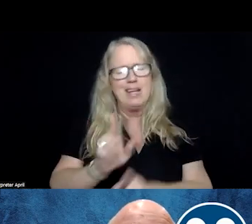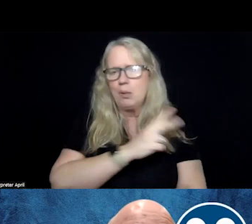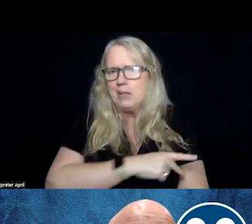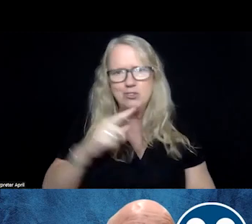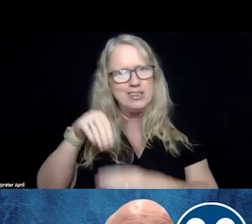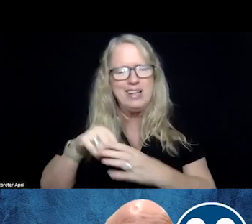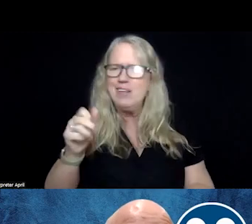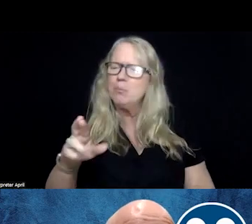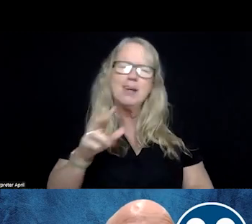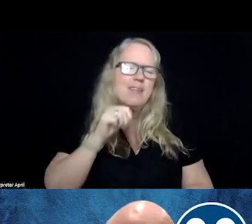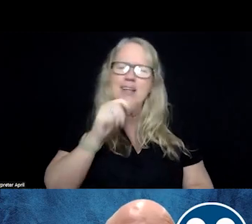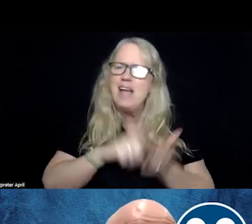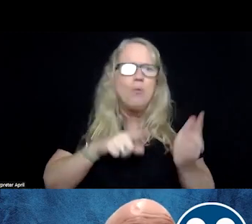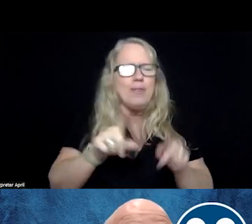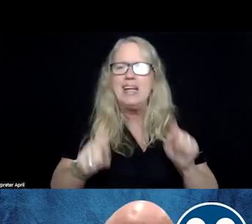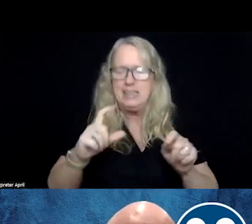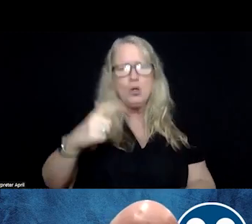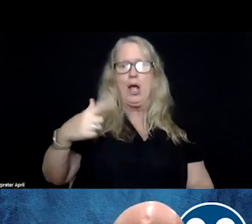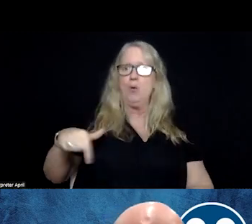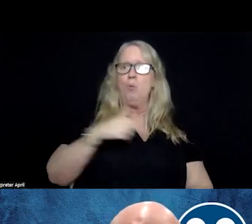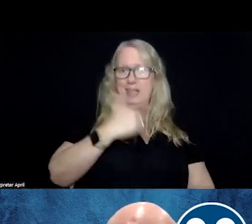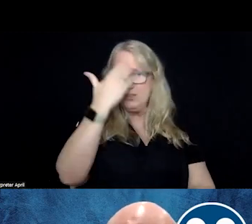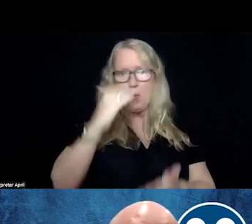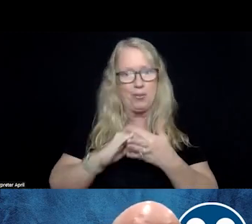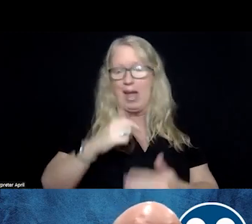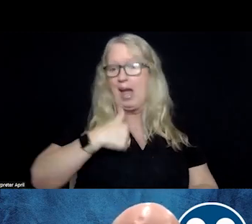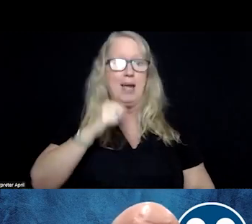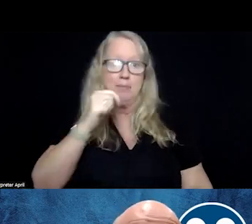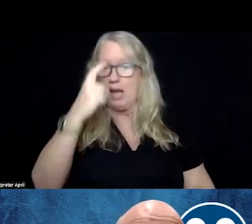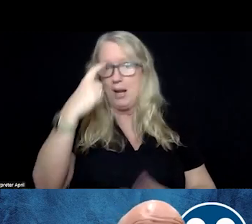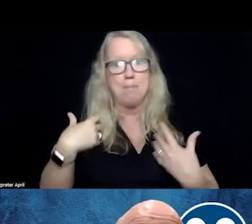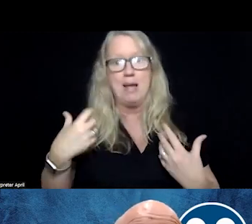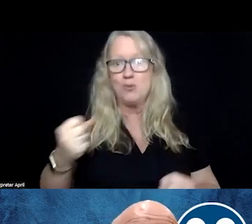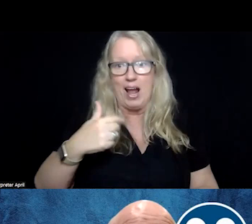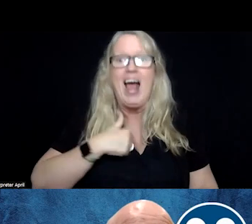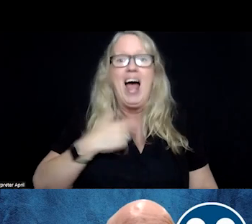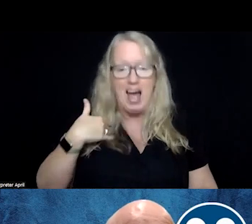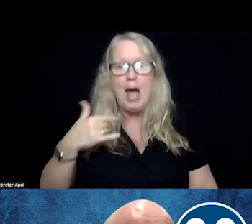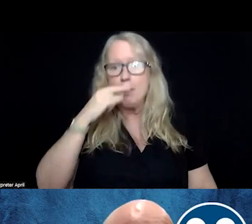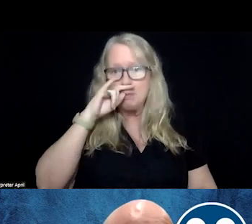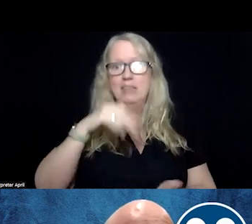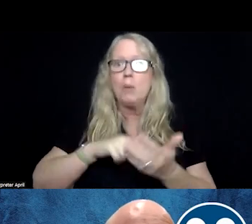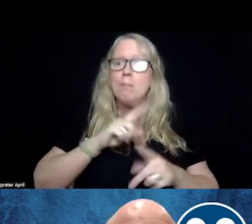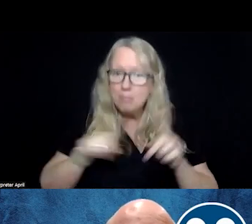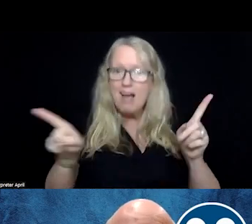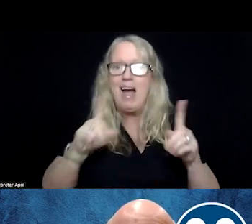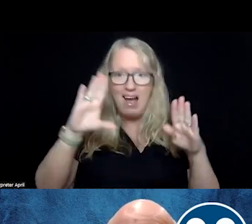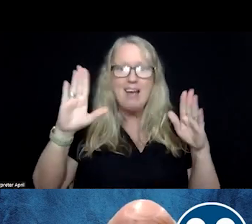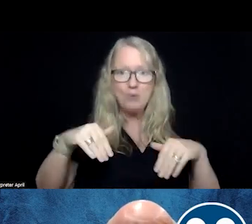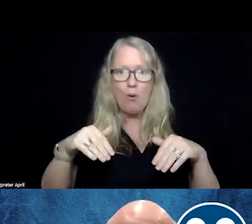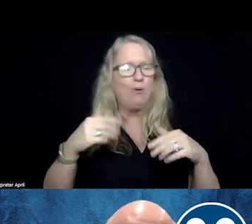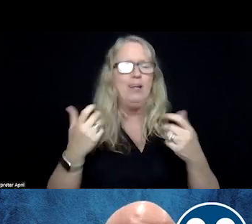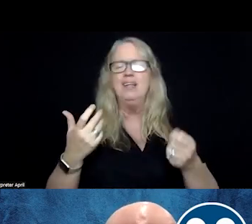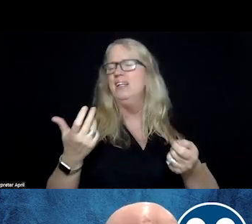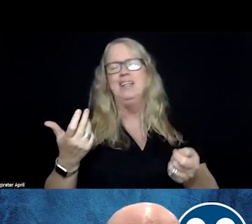NOT WHAT THEY NEED. I AM A PEADS NURSE. I KNOW ENOUGH THAT IS NOT WHAT THEY WANTED.